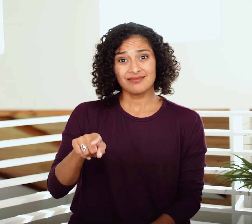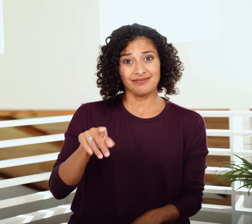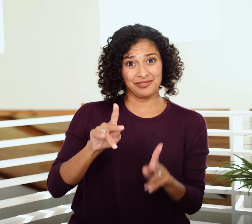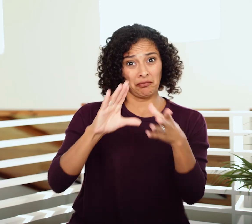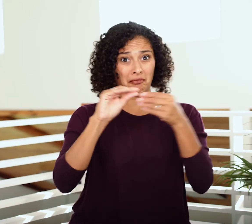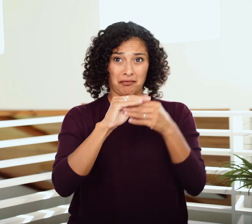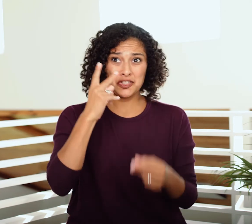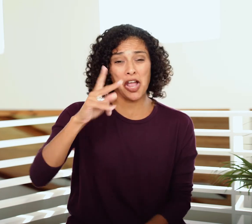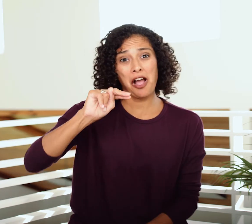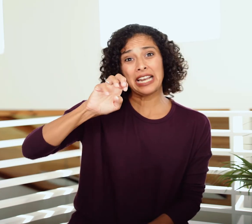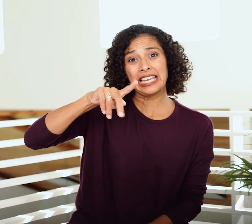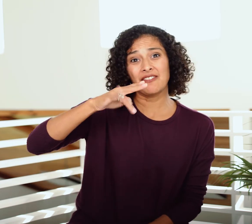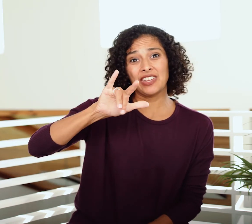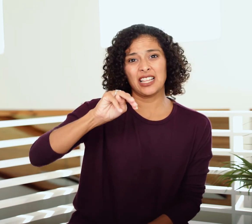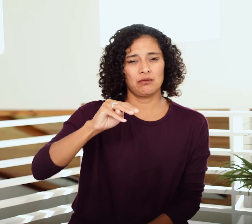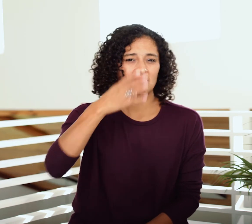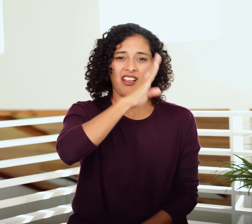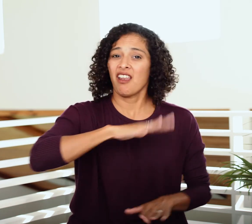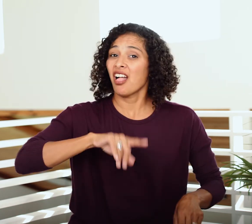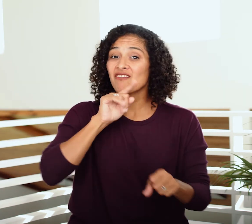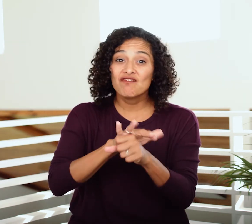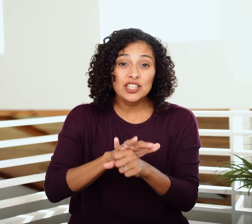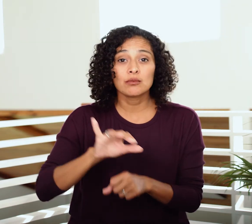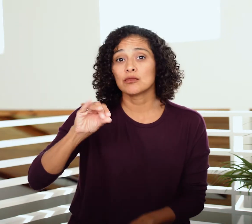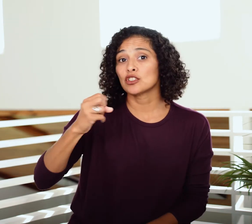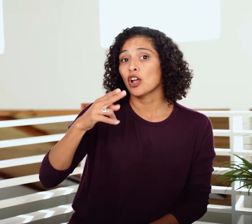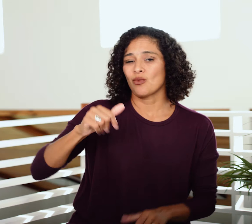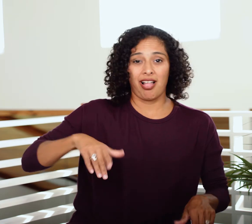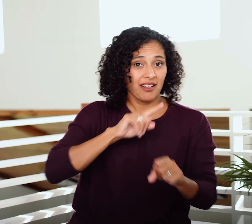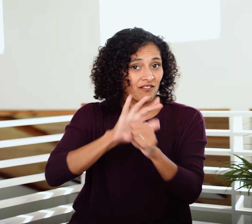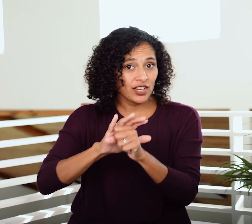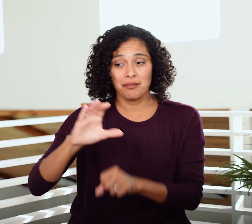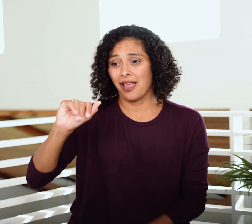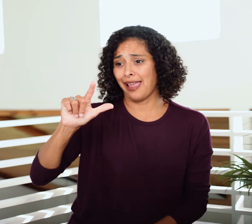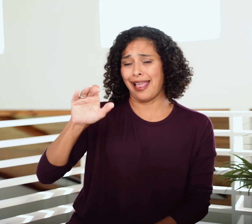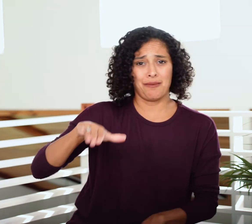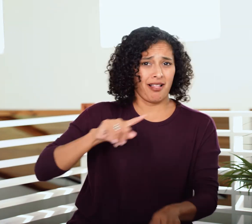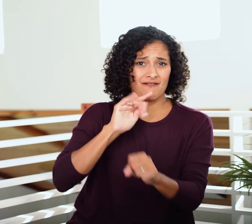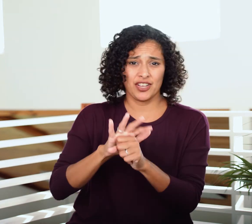Their report of Nephilim is never confirmed by God, Joshua, or Caleb,